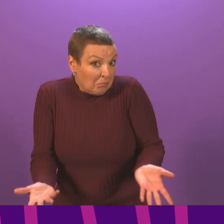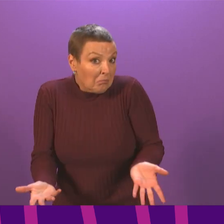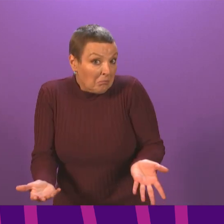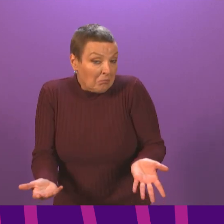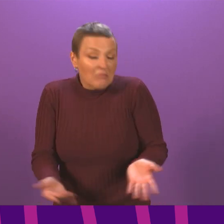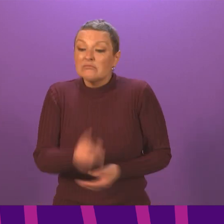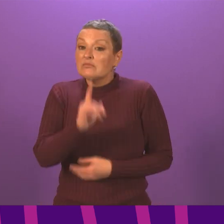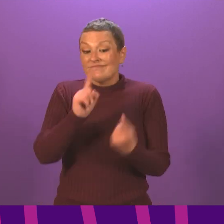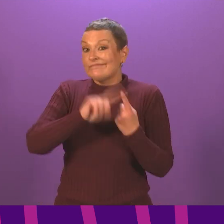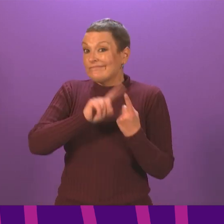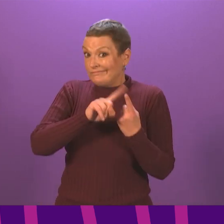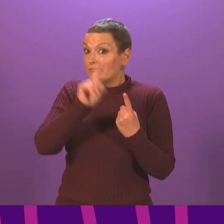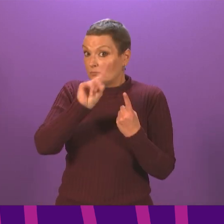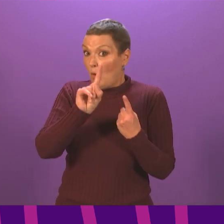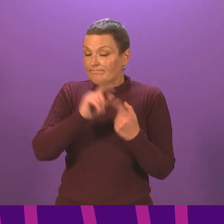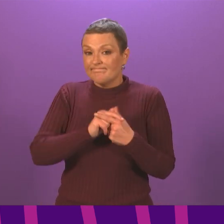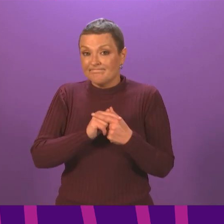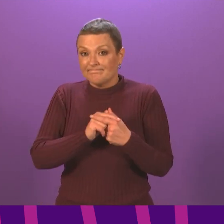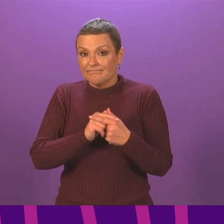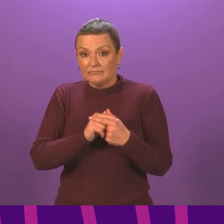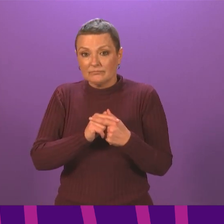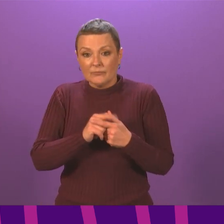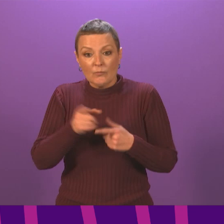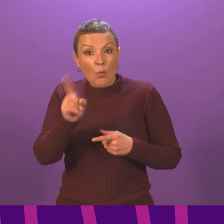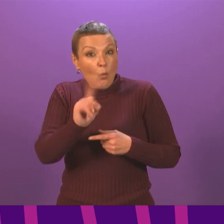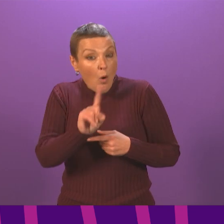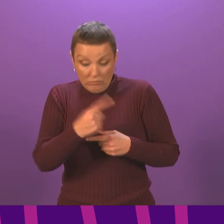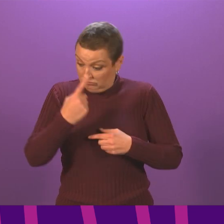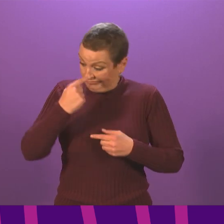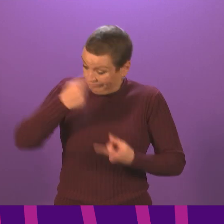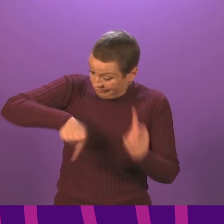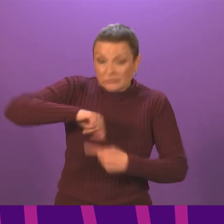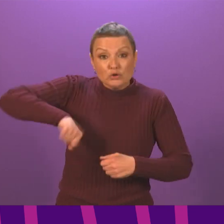assistance in resolving that issue. The first is that we will look at what more we might